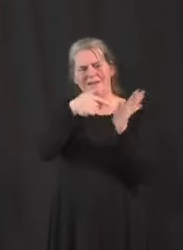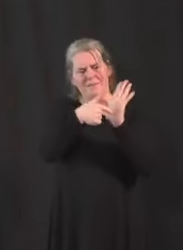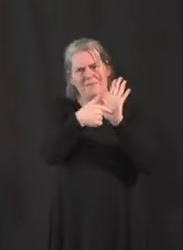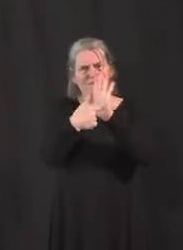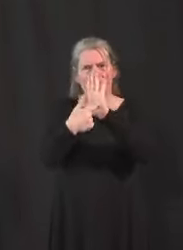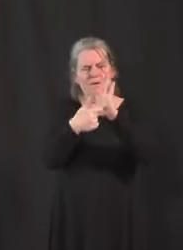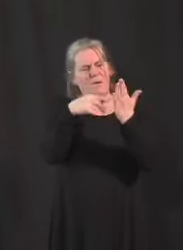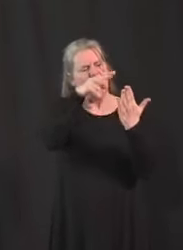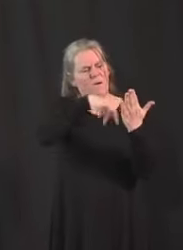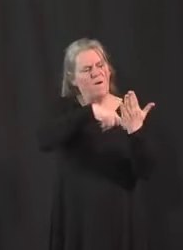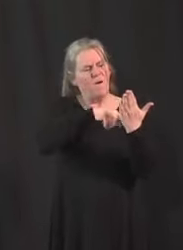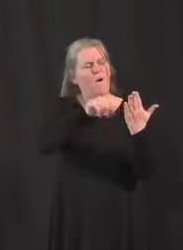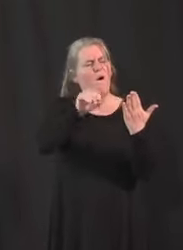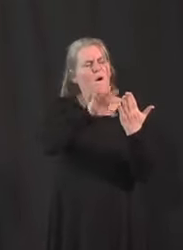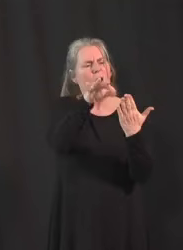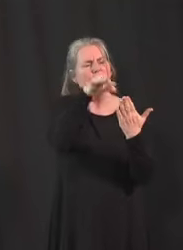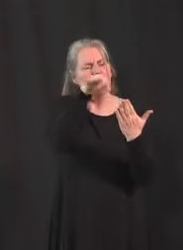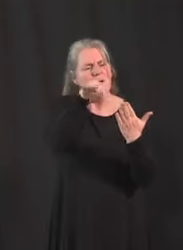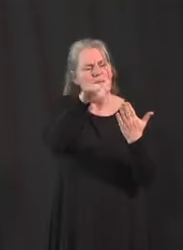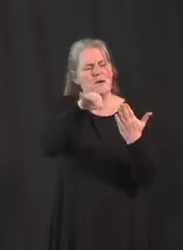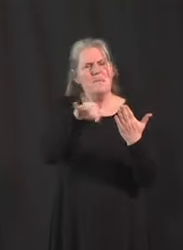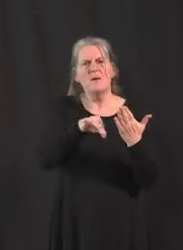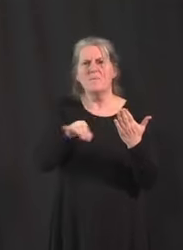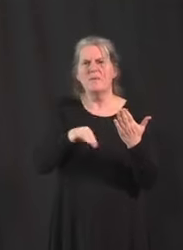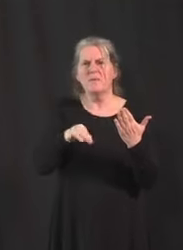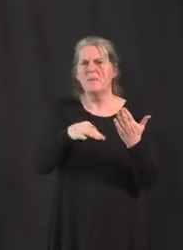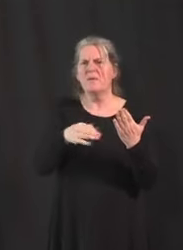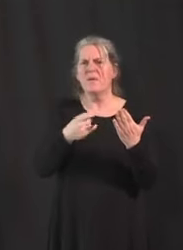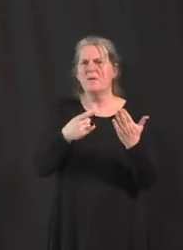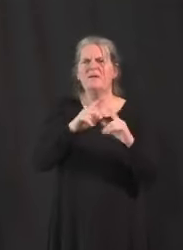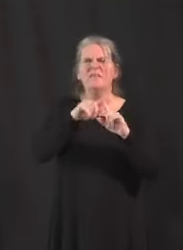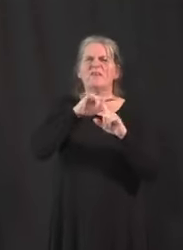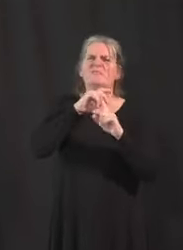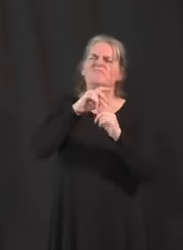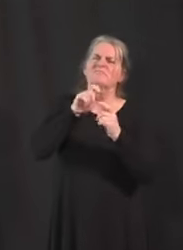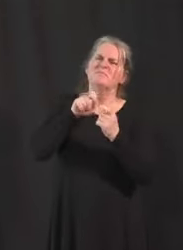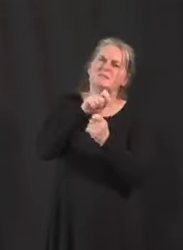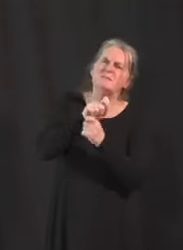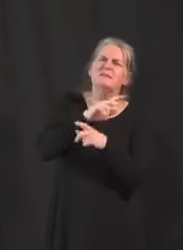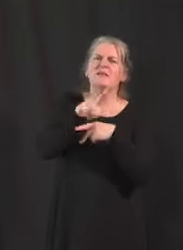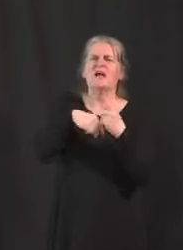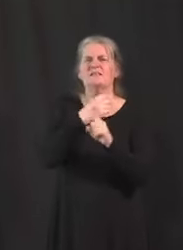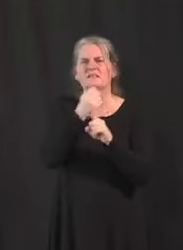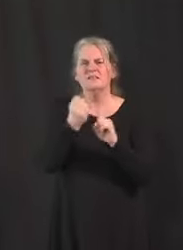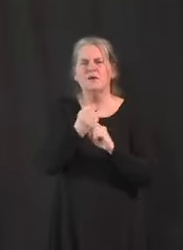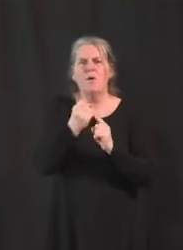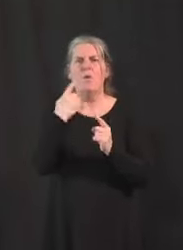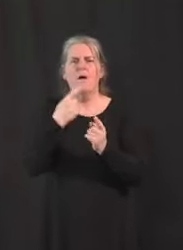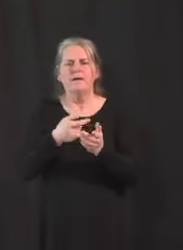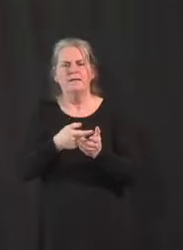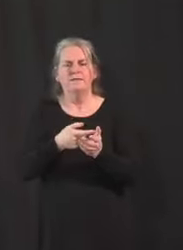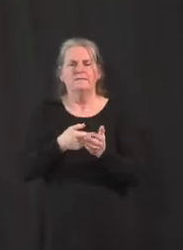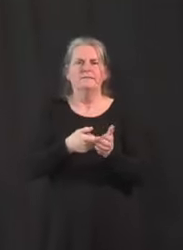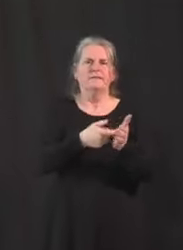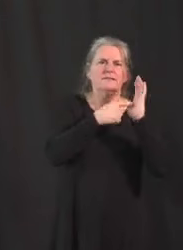IT BASICALLY LAYS OUT A LOT OF THE SITUATIONS BETWEEN ESSENTIAL VERSUS NONESSENTIAL, TRAVEL AND